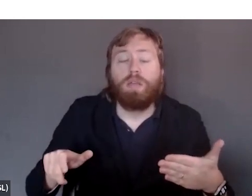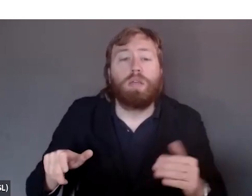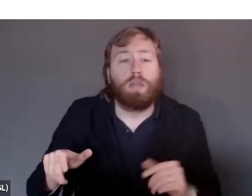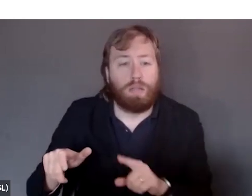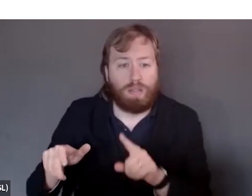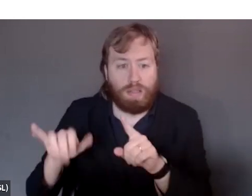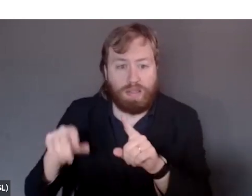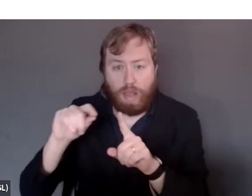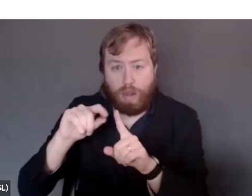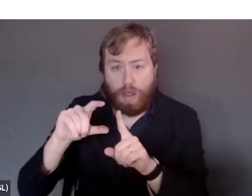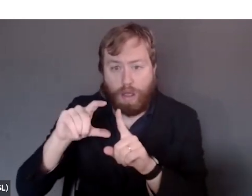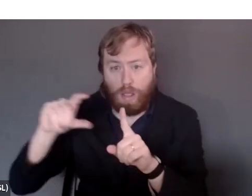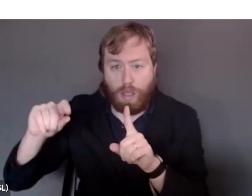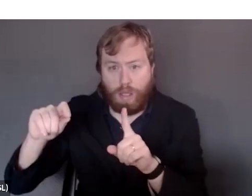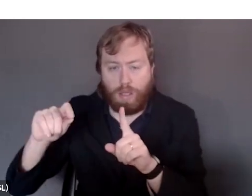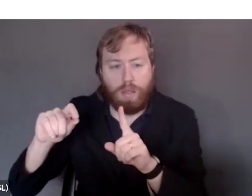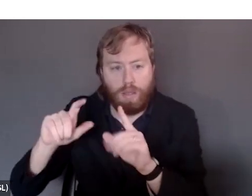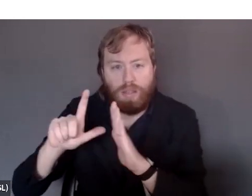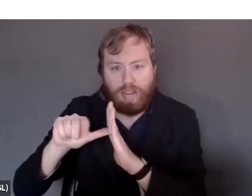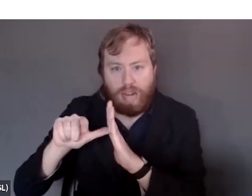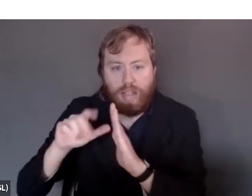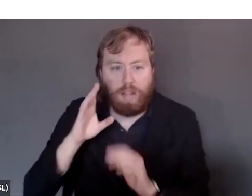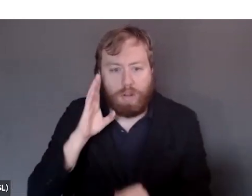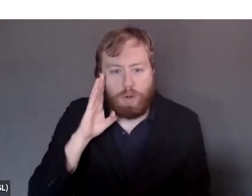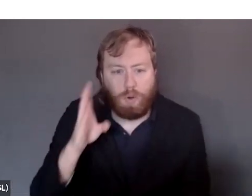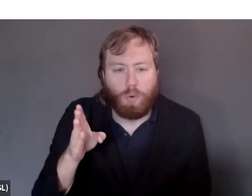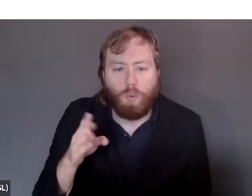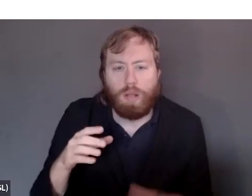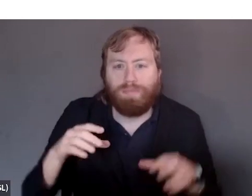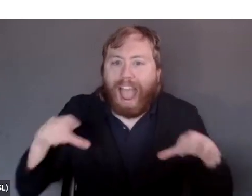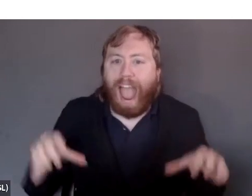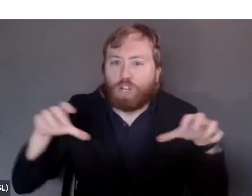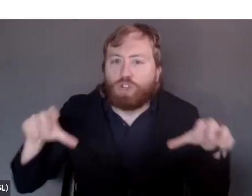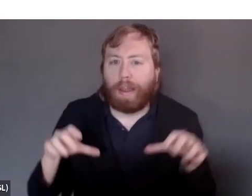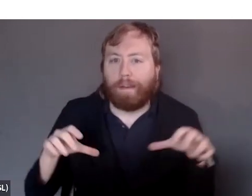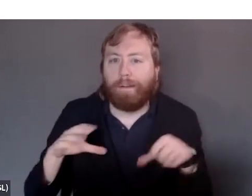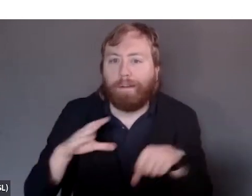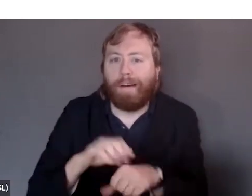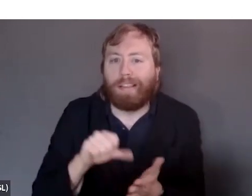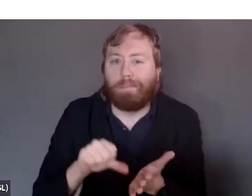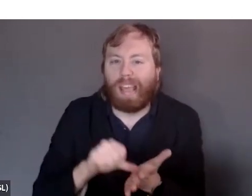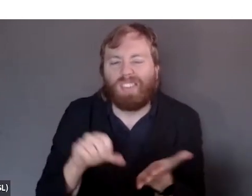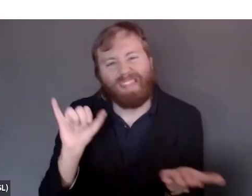That is the behavior of a button. There are many common examples of how we use buttons.